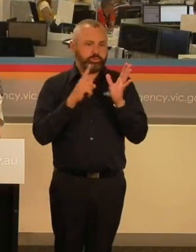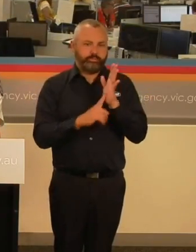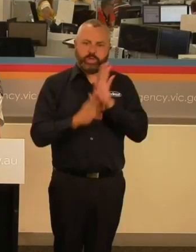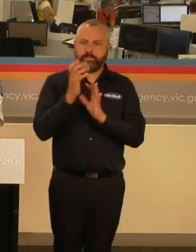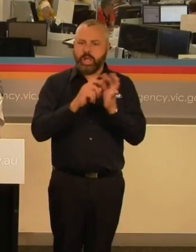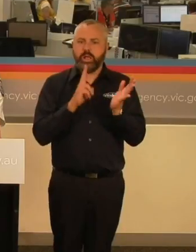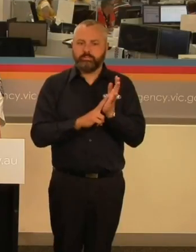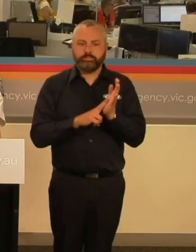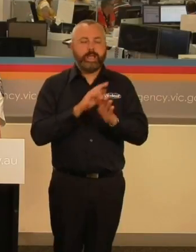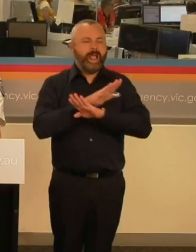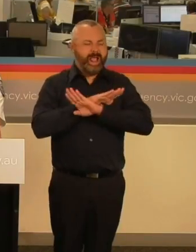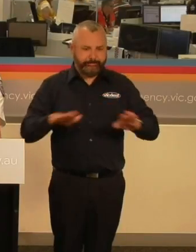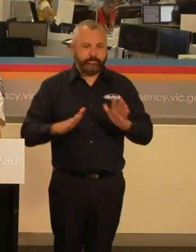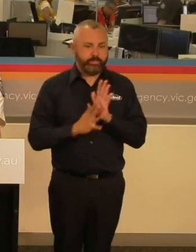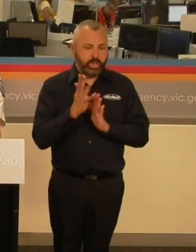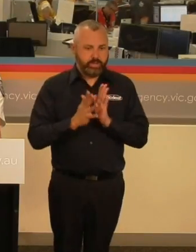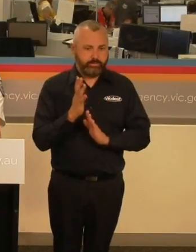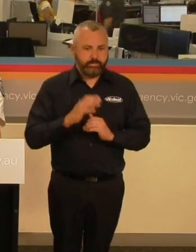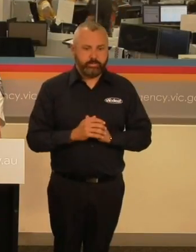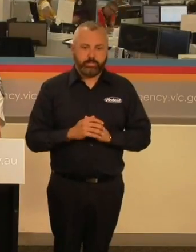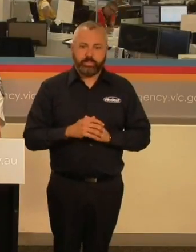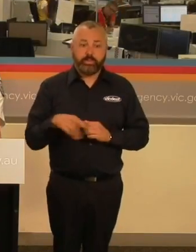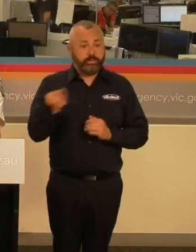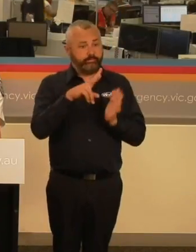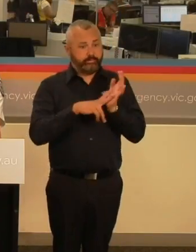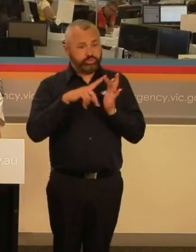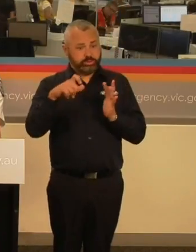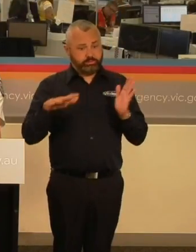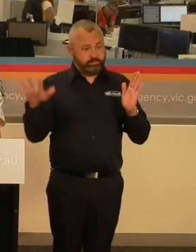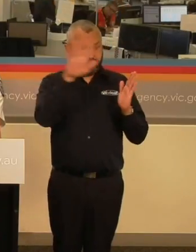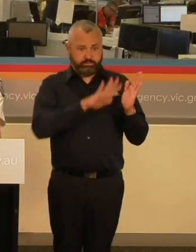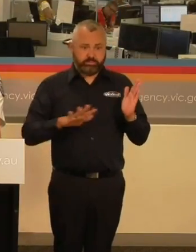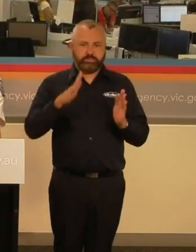for Victorians who stay attuned to your local conditions if you're traveling